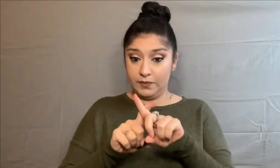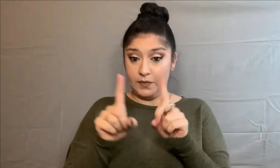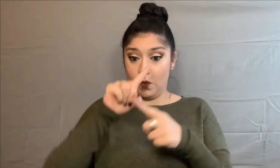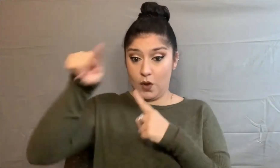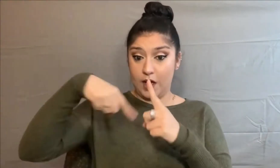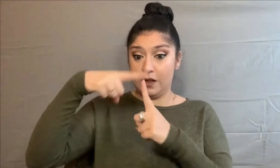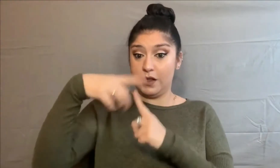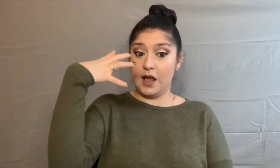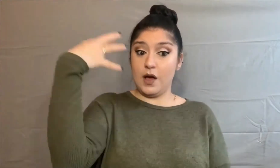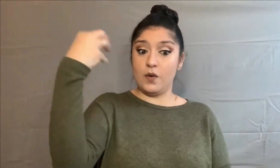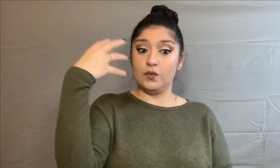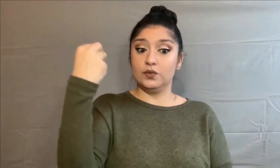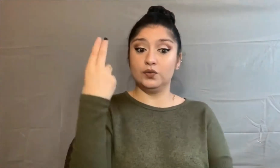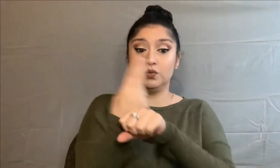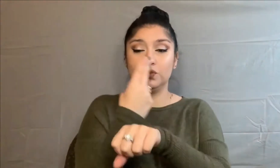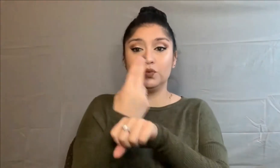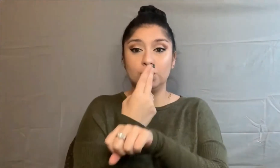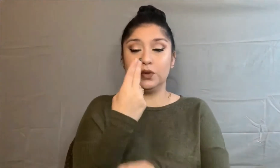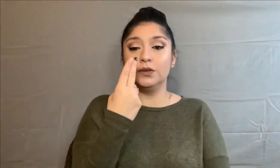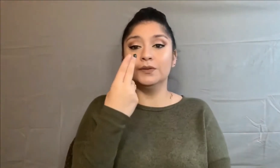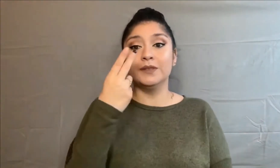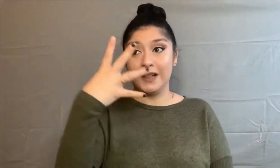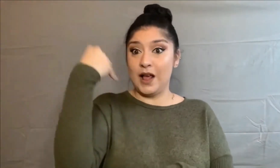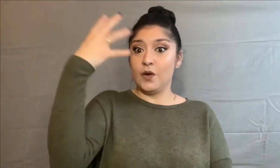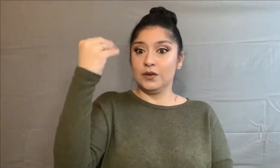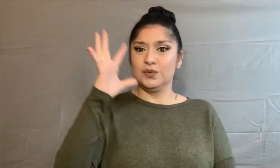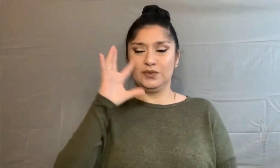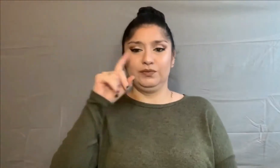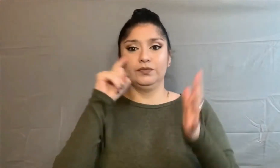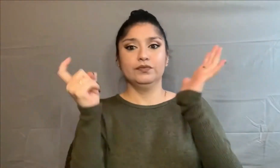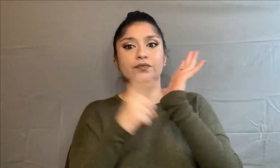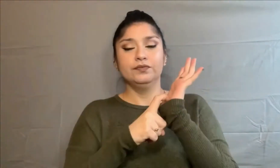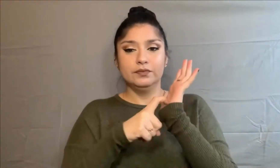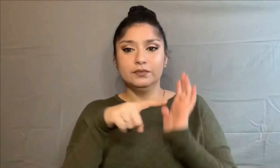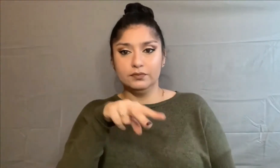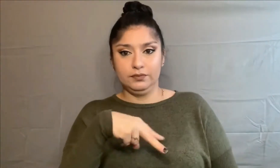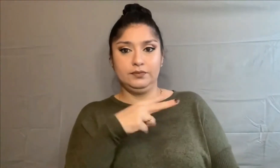Sun exposure, however, can aggravate the issue. When you're outdoors, use sunscreen.